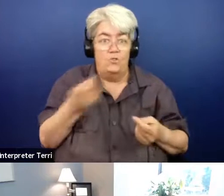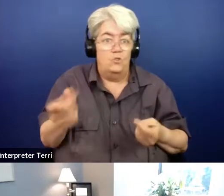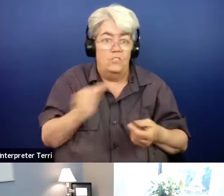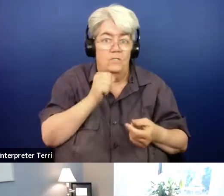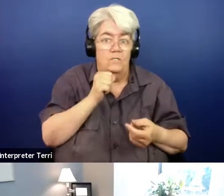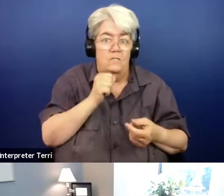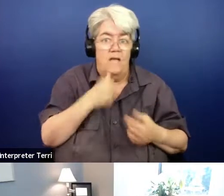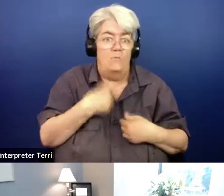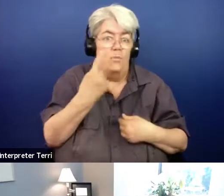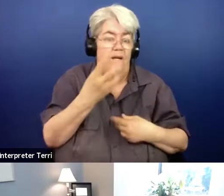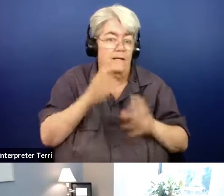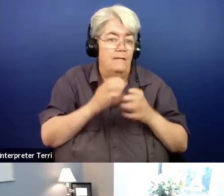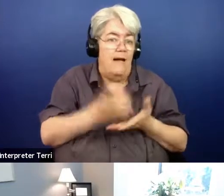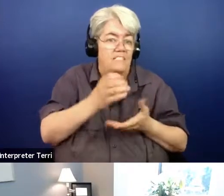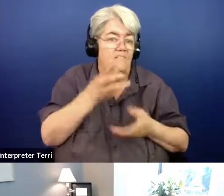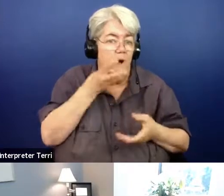one glass of wine. Tied her time to